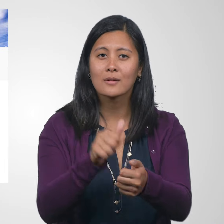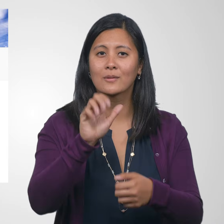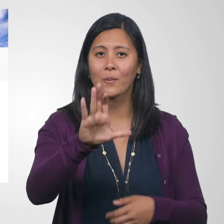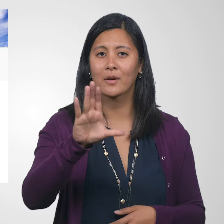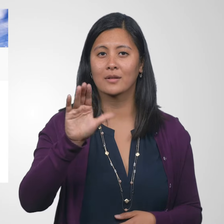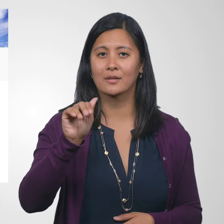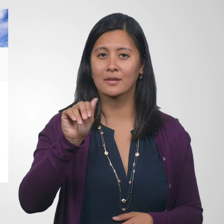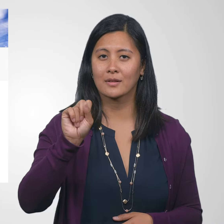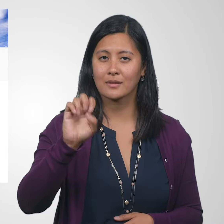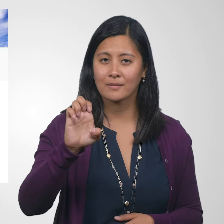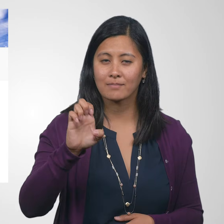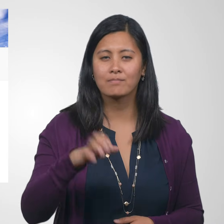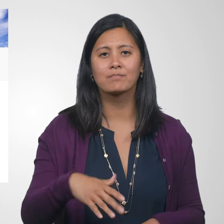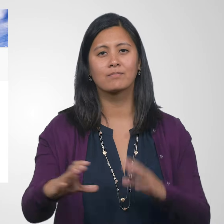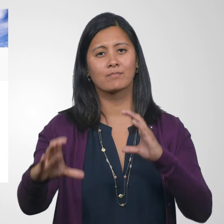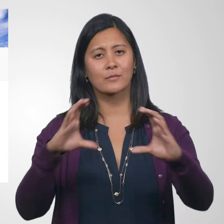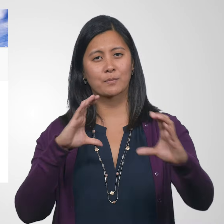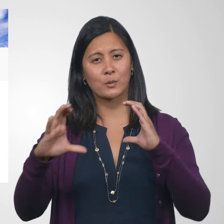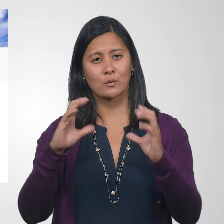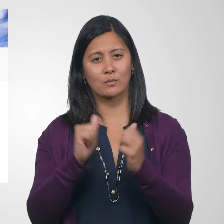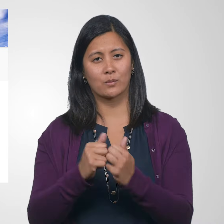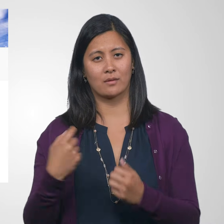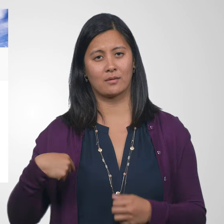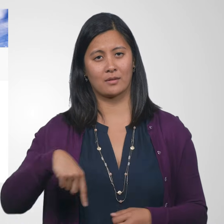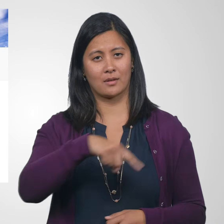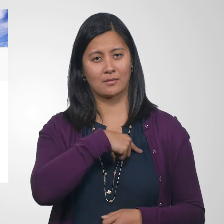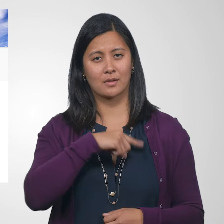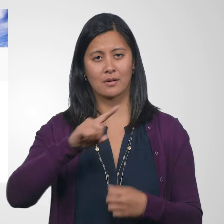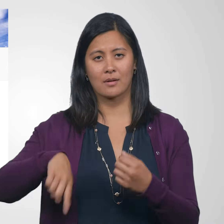Track your case.